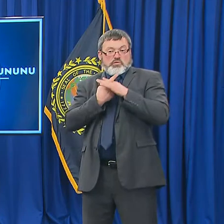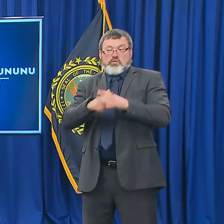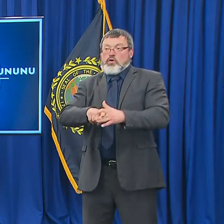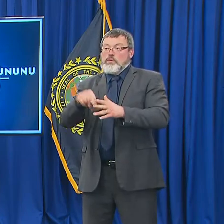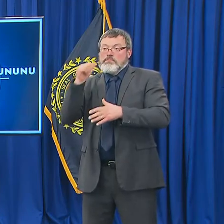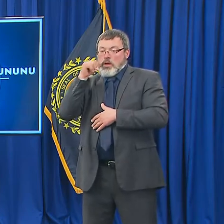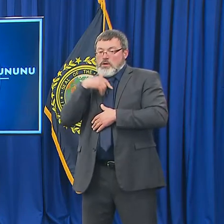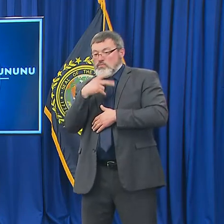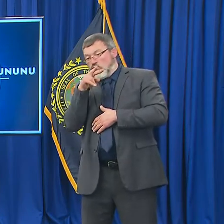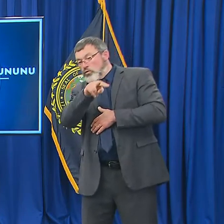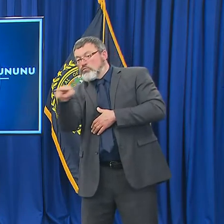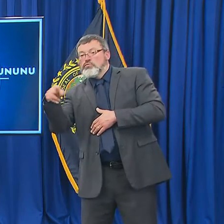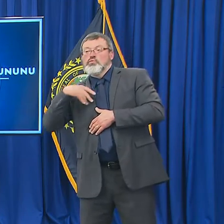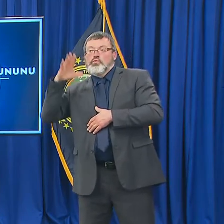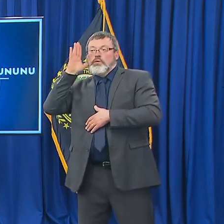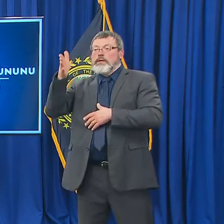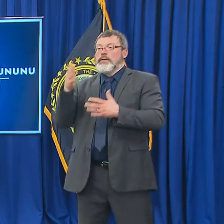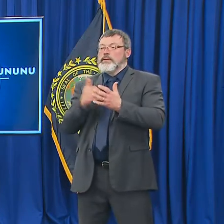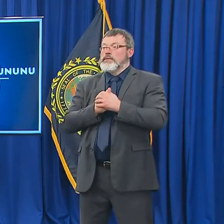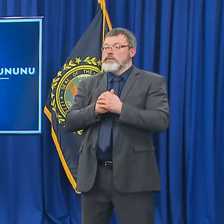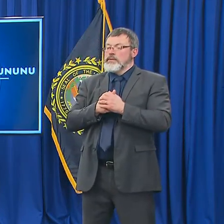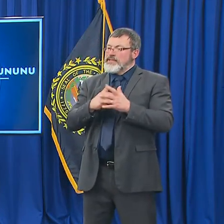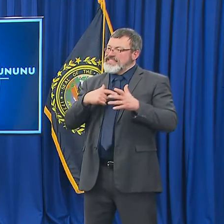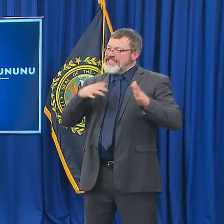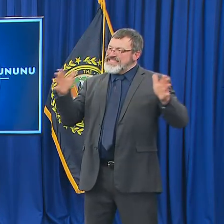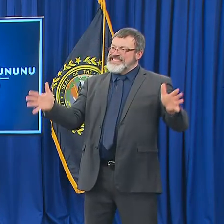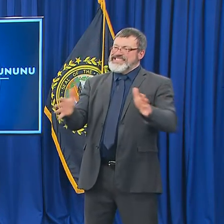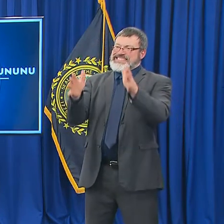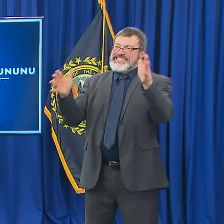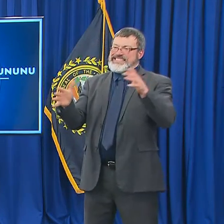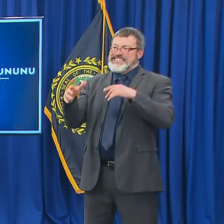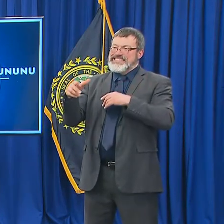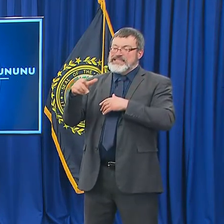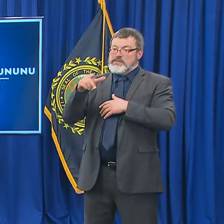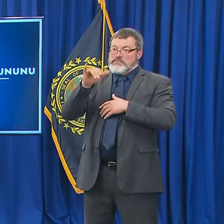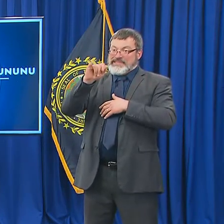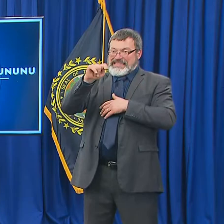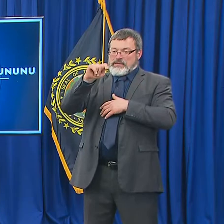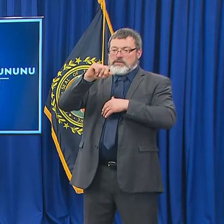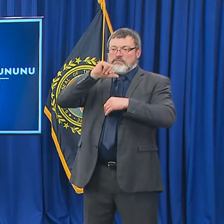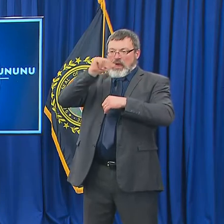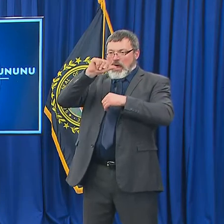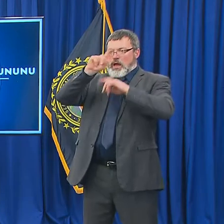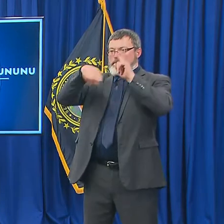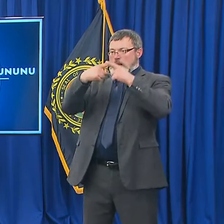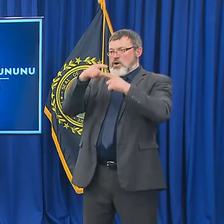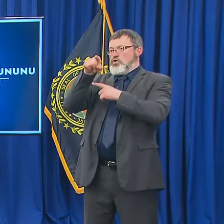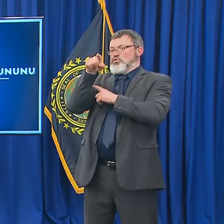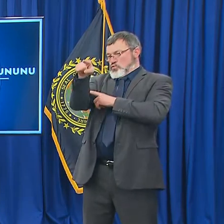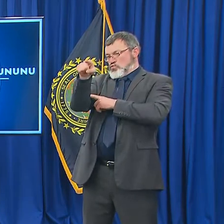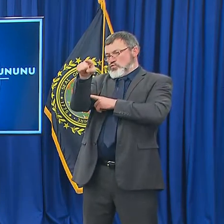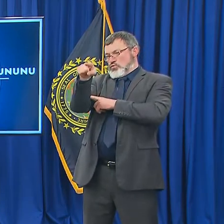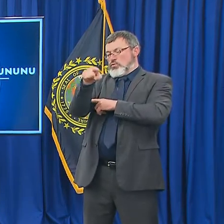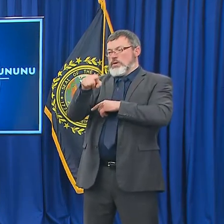With winter approaching a health issue involves the homeless people who are at the encampment on the state property in Manchester just a couple questions.